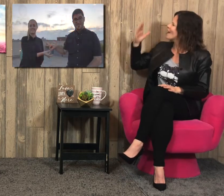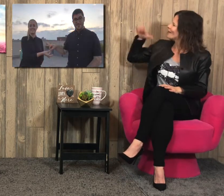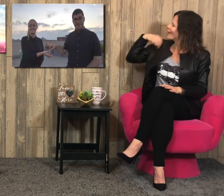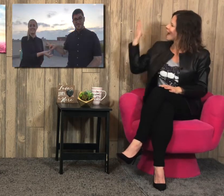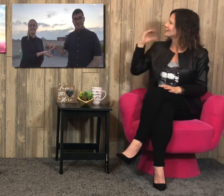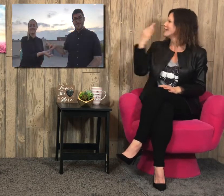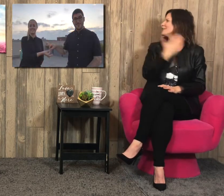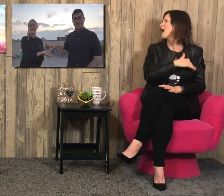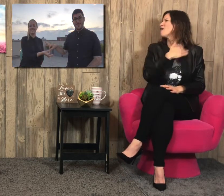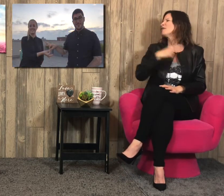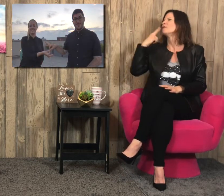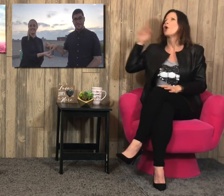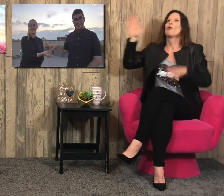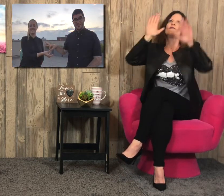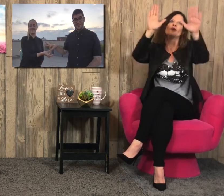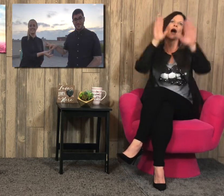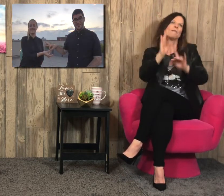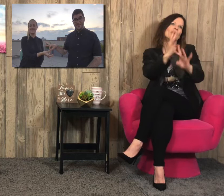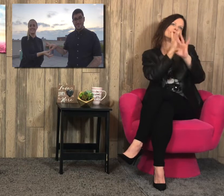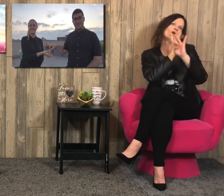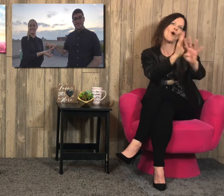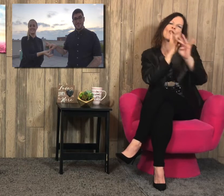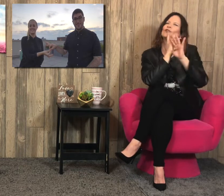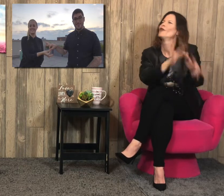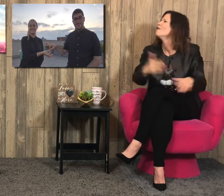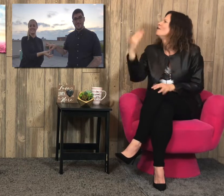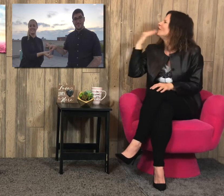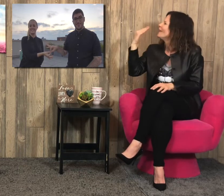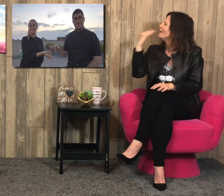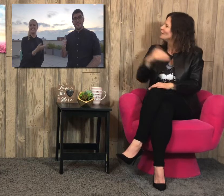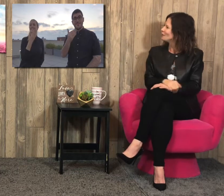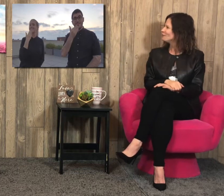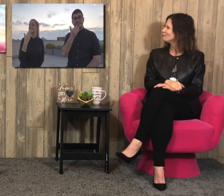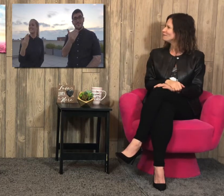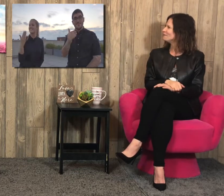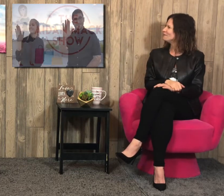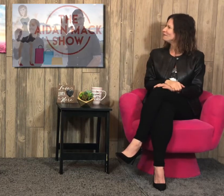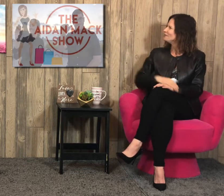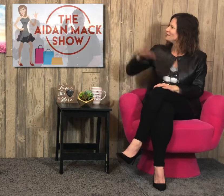Thank You Casey and Domenick for your fabulous voice over. (insert video of interpreters signing, "Thank you, Bye!")